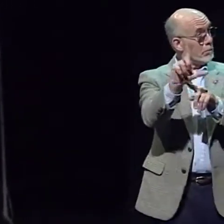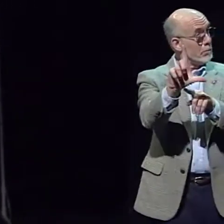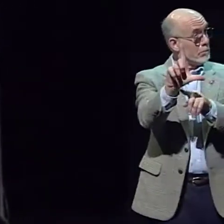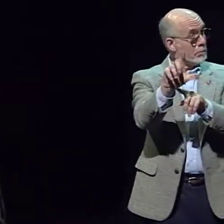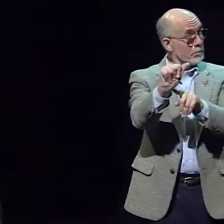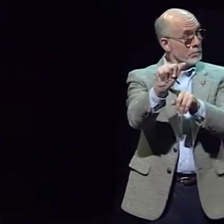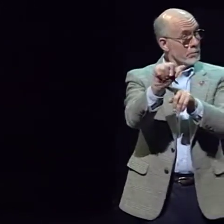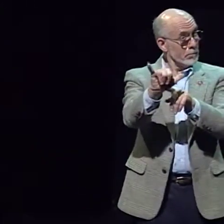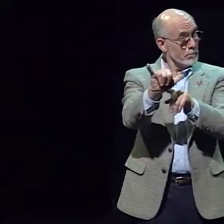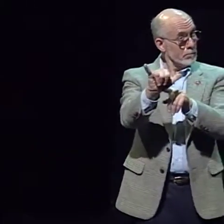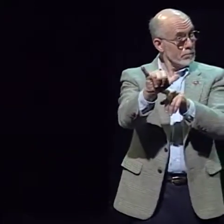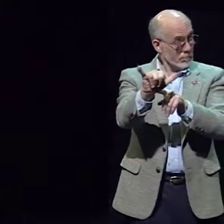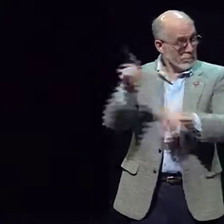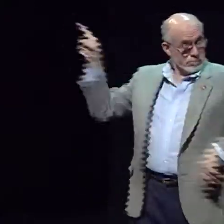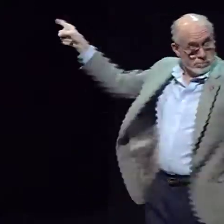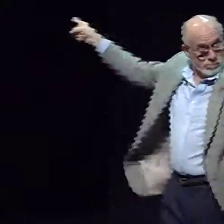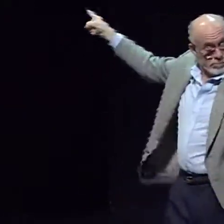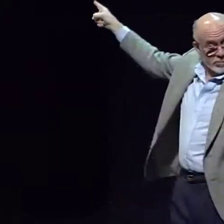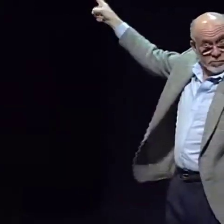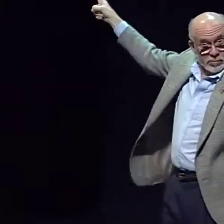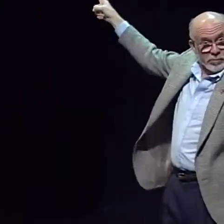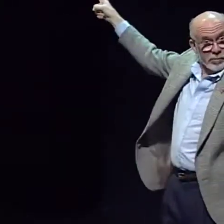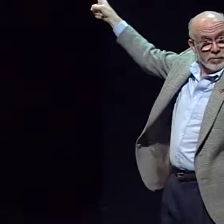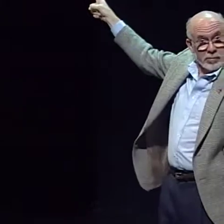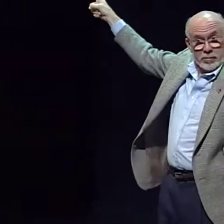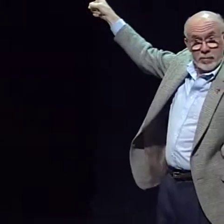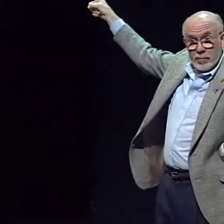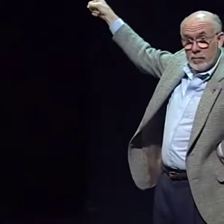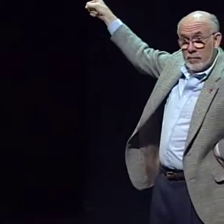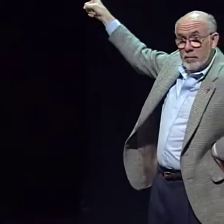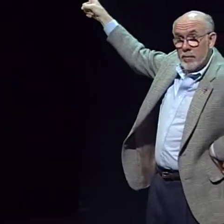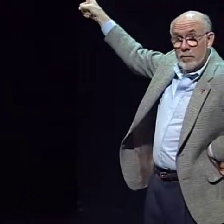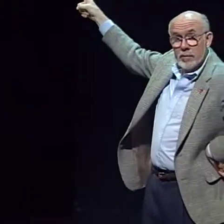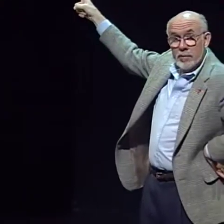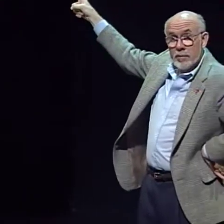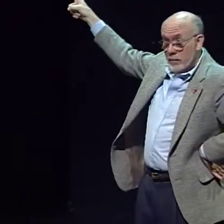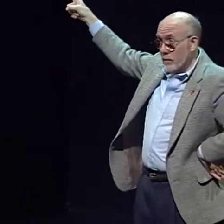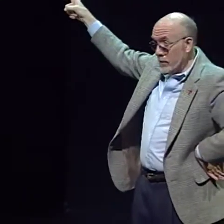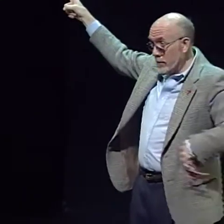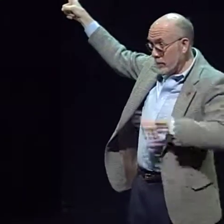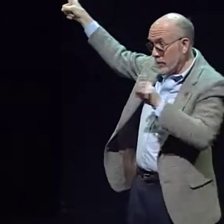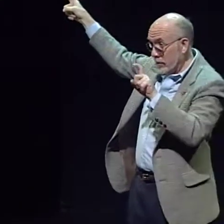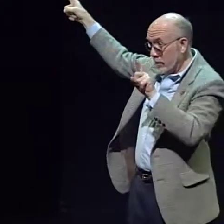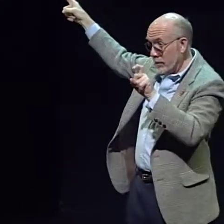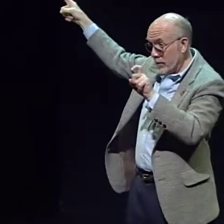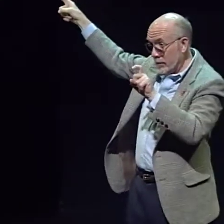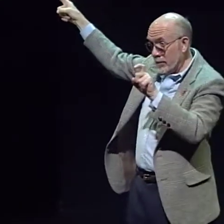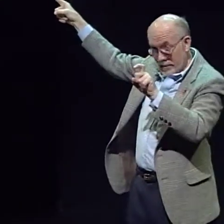GETTING BACK TO THE CONCEPT OF PLAY. YOU SEE IT UP HERE ON THE OVERHEAD? YES?